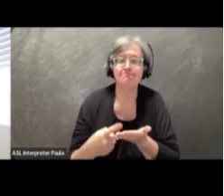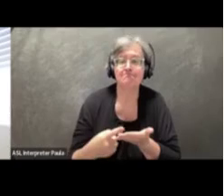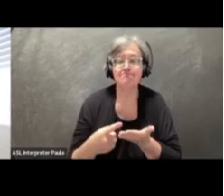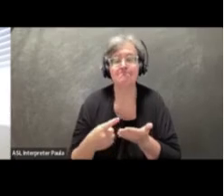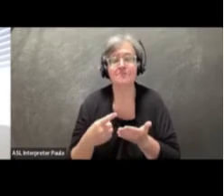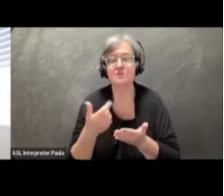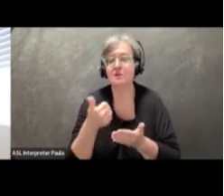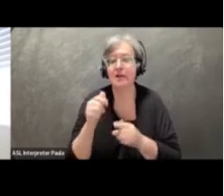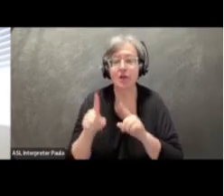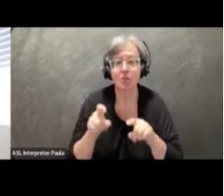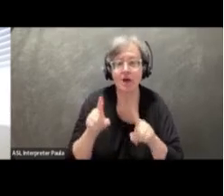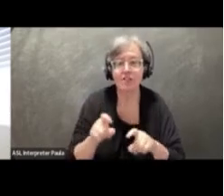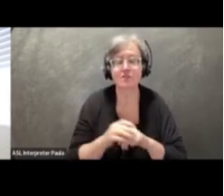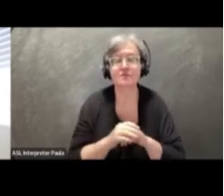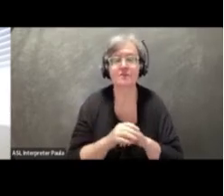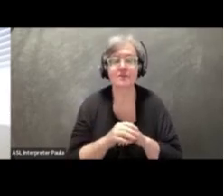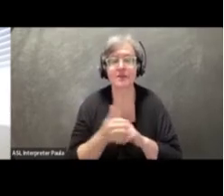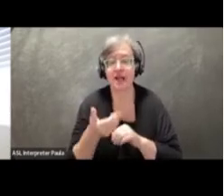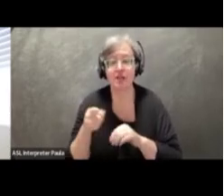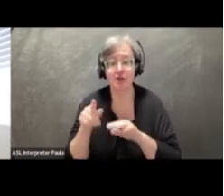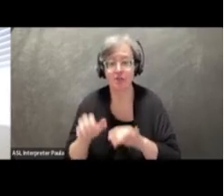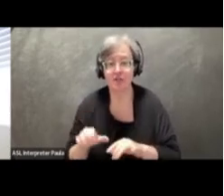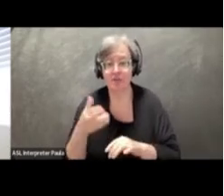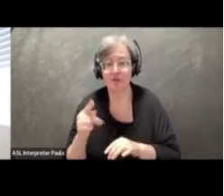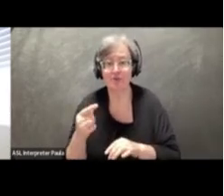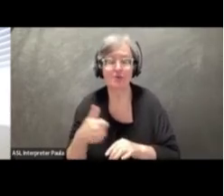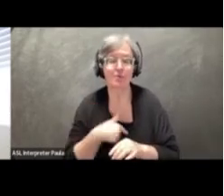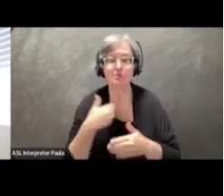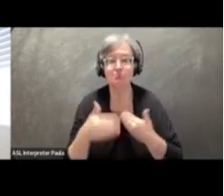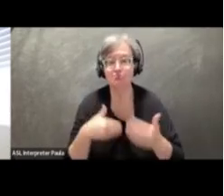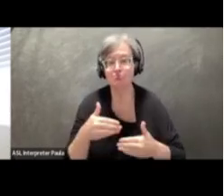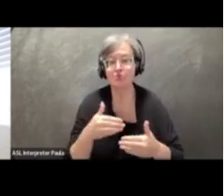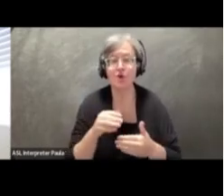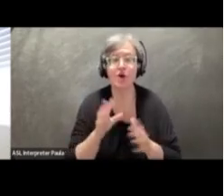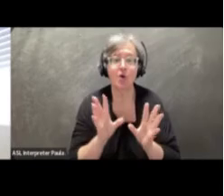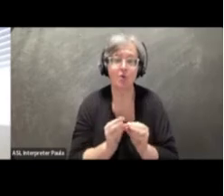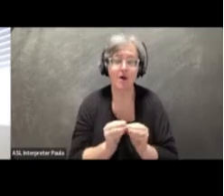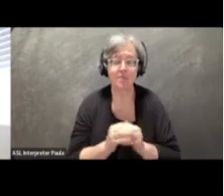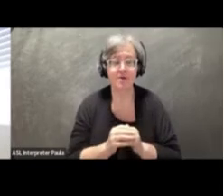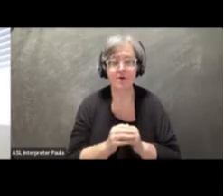have, that you put in the chat while we are going through the webinar, or even some of the questions that you submitted